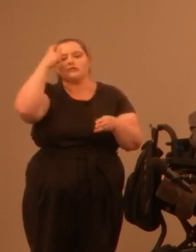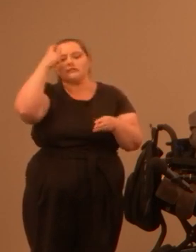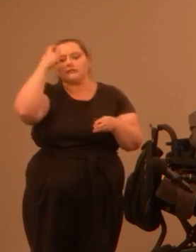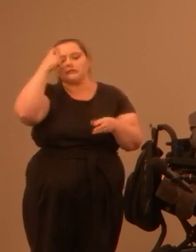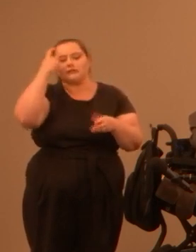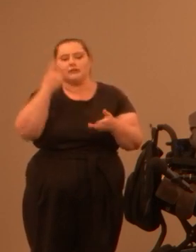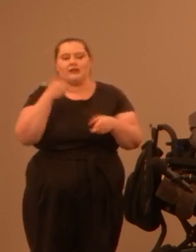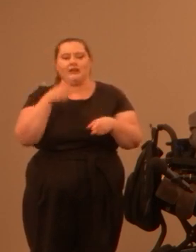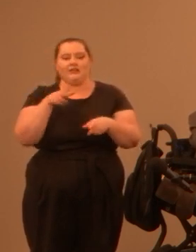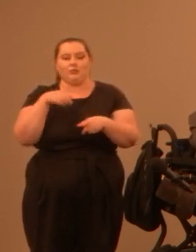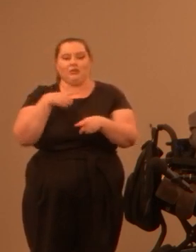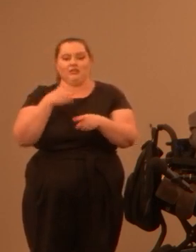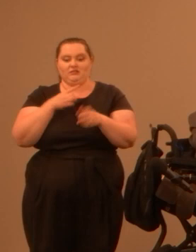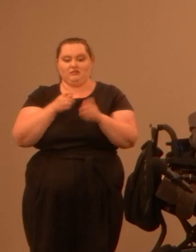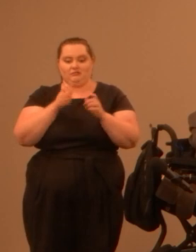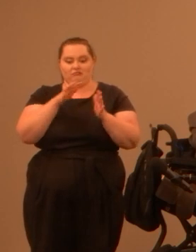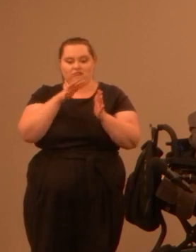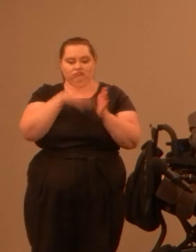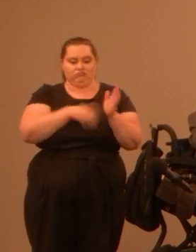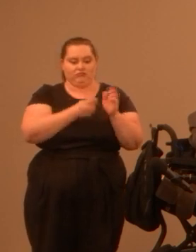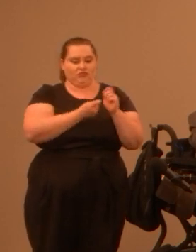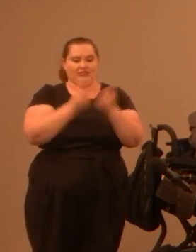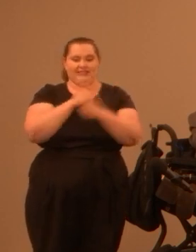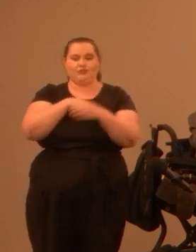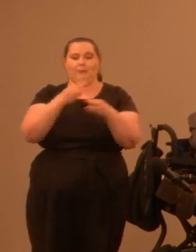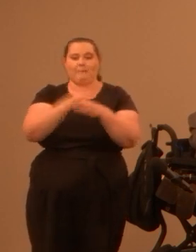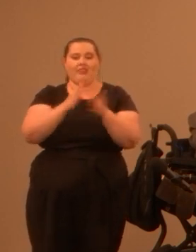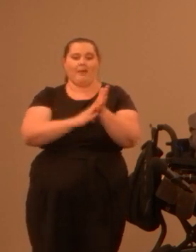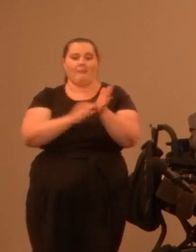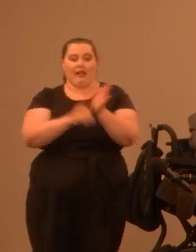to translate into Math ML and any of you who have tried making mathematics